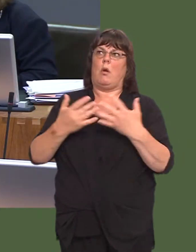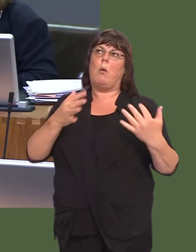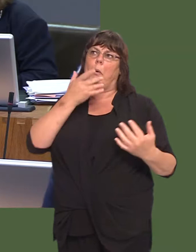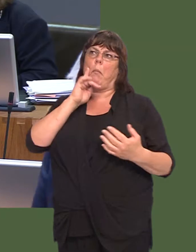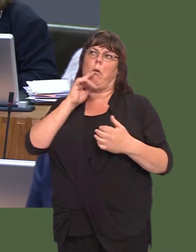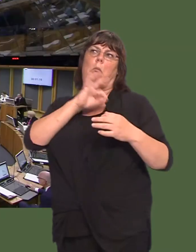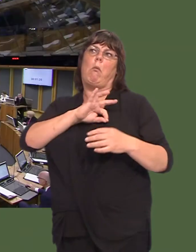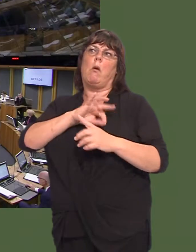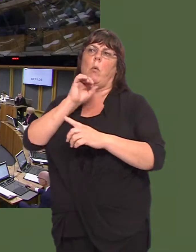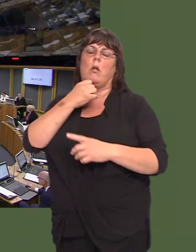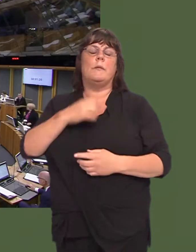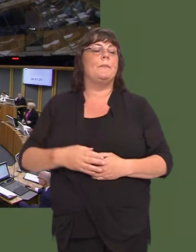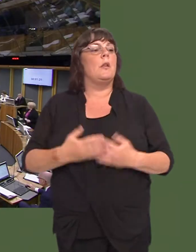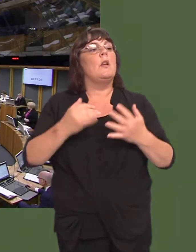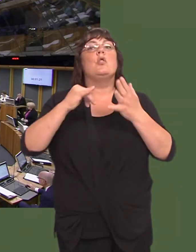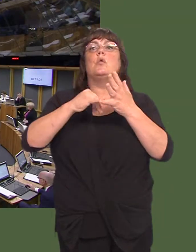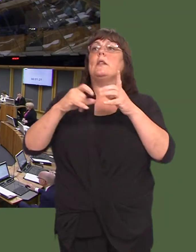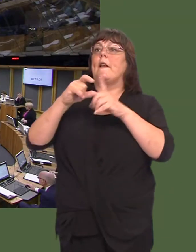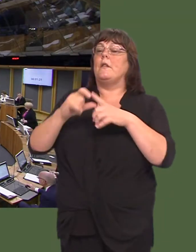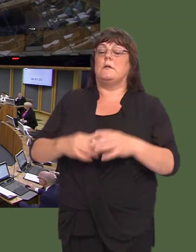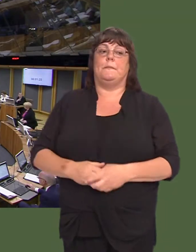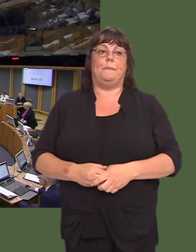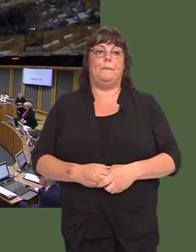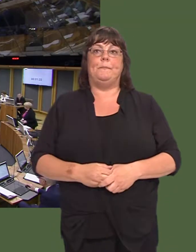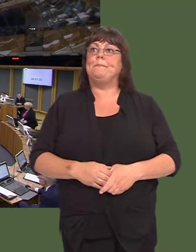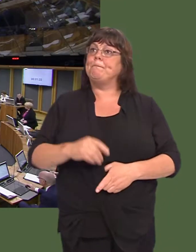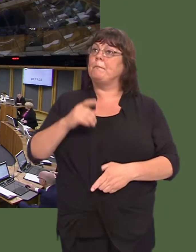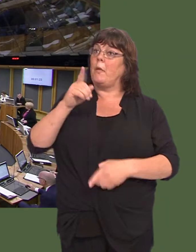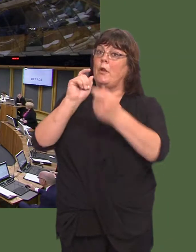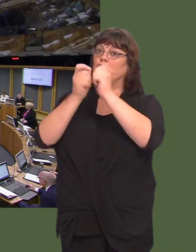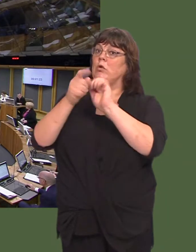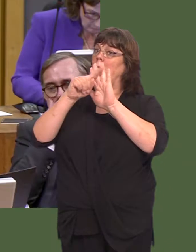Suzy Davies: First Minister, we support the improvement in this policy, of course, particularly